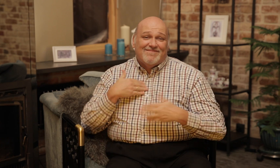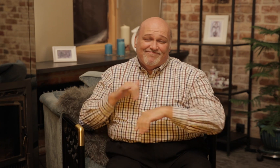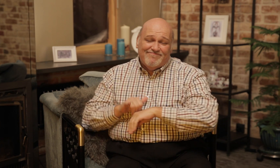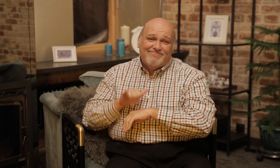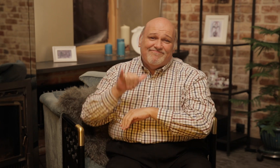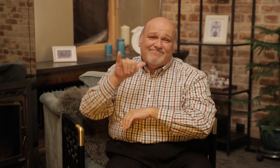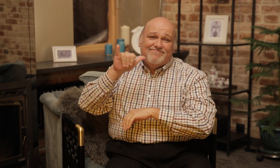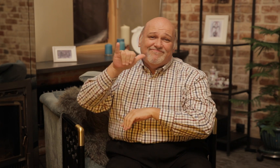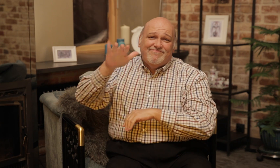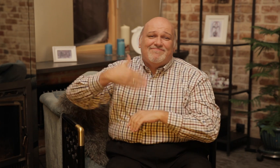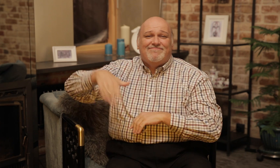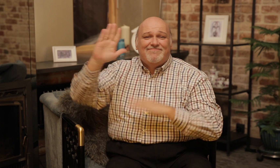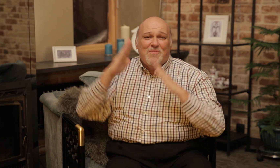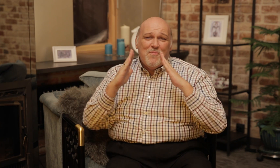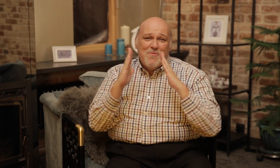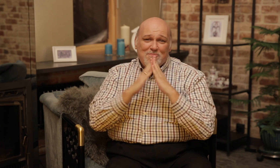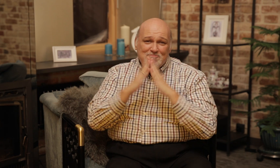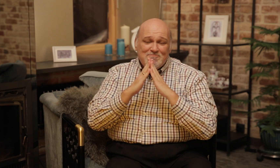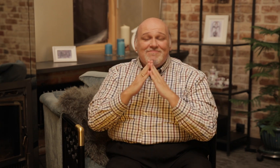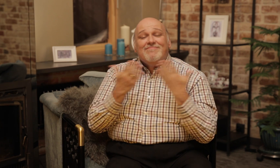It’s time for me to return home